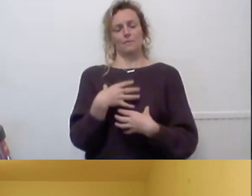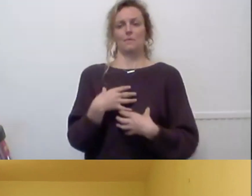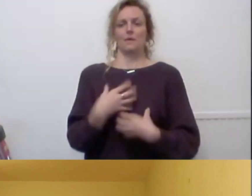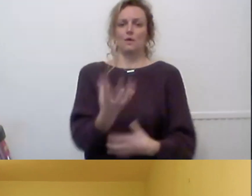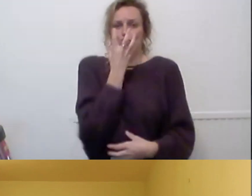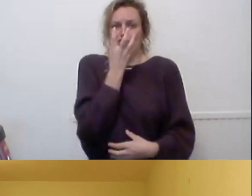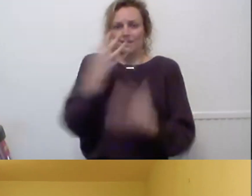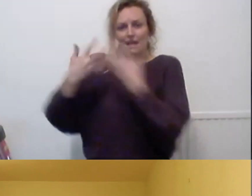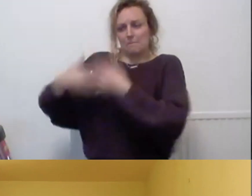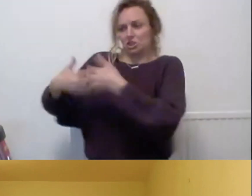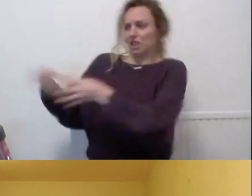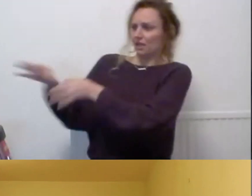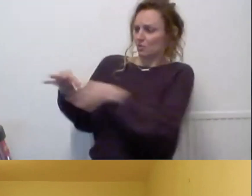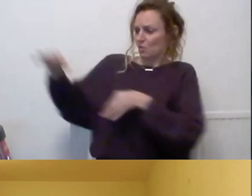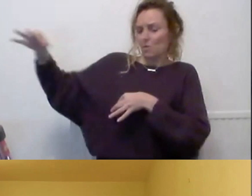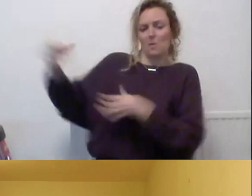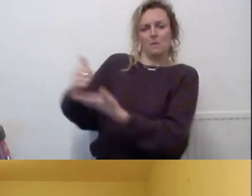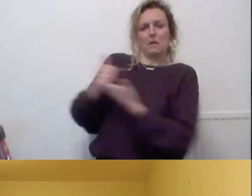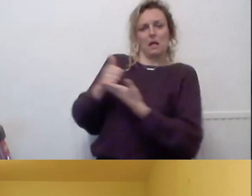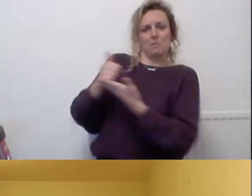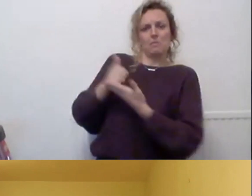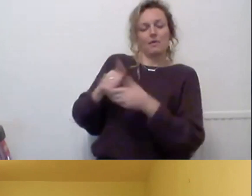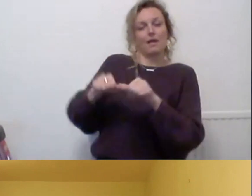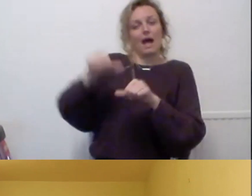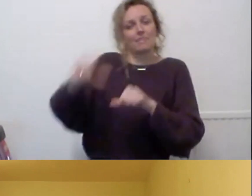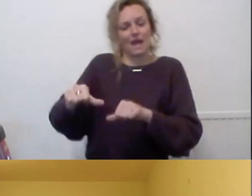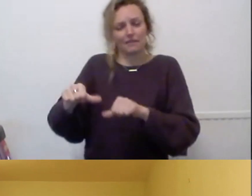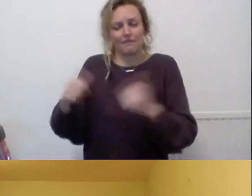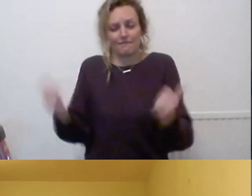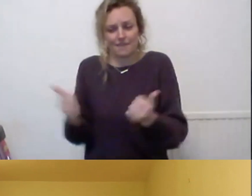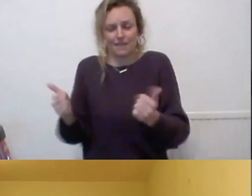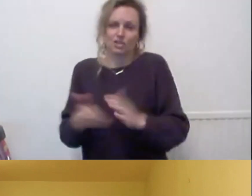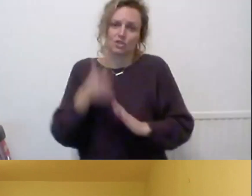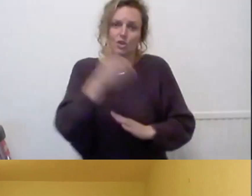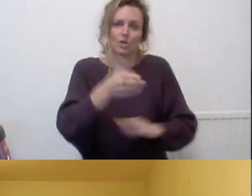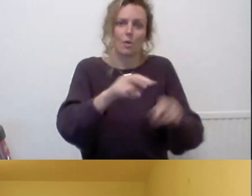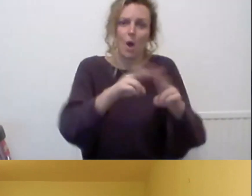they may get off the ventilator and go home, they get aggressive treatment. And yes,